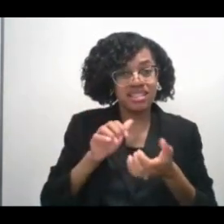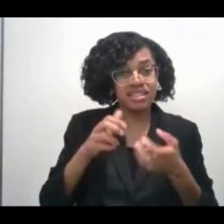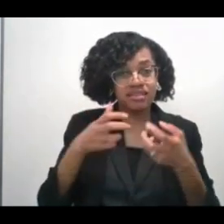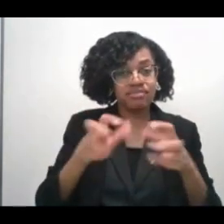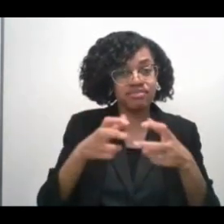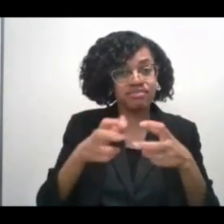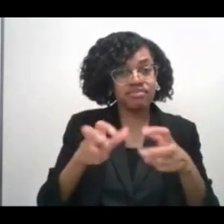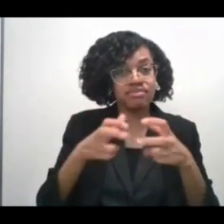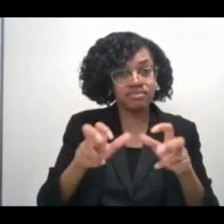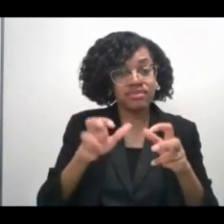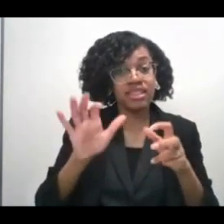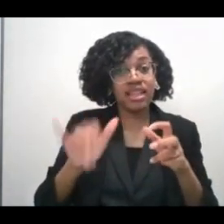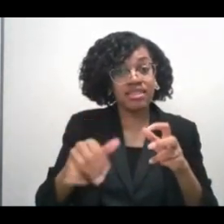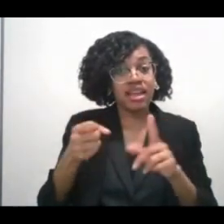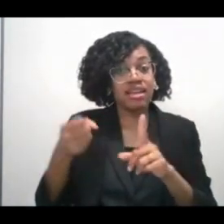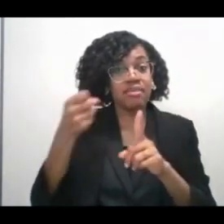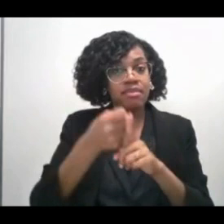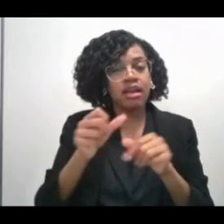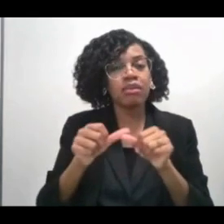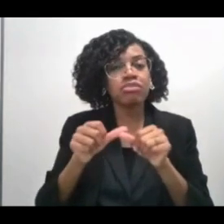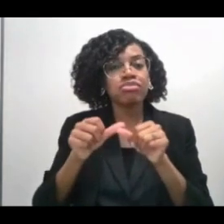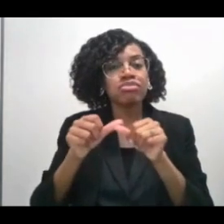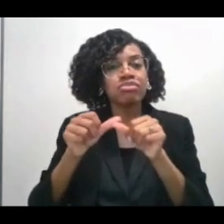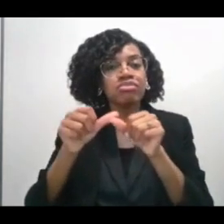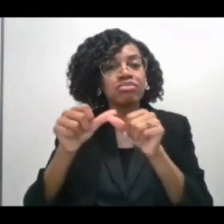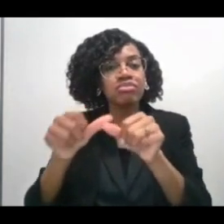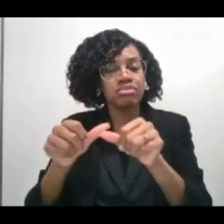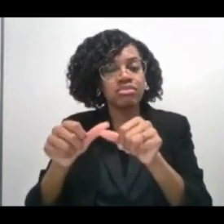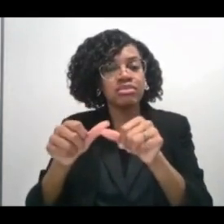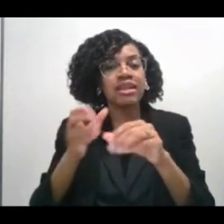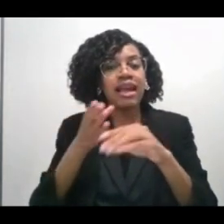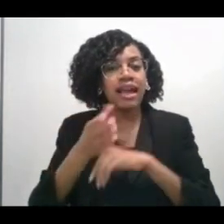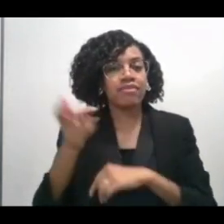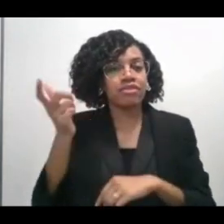expand and accelerate resilience nationwide. And we'd like to see